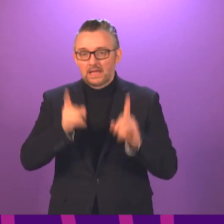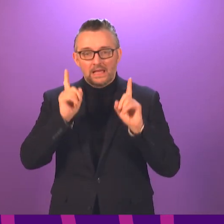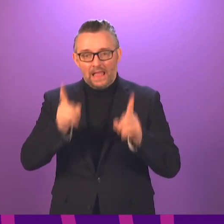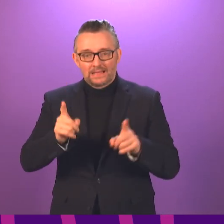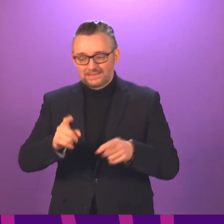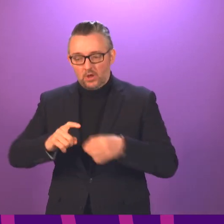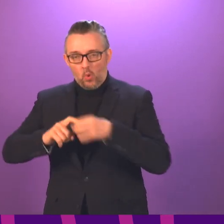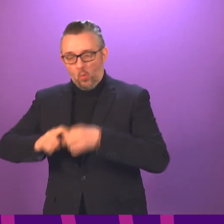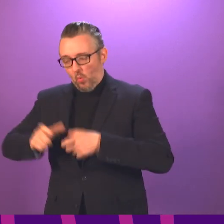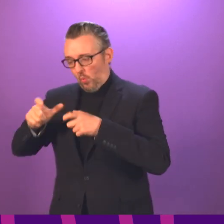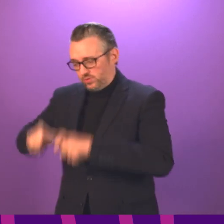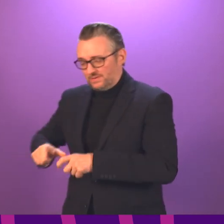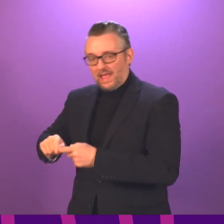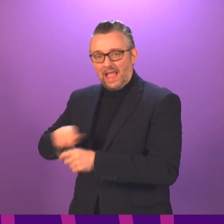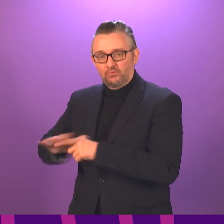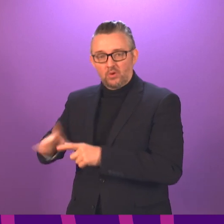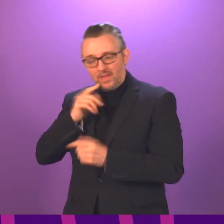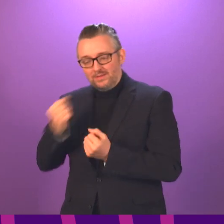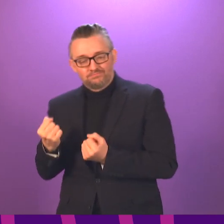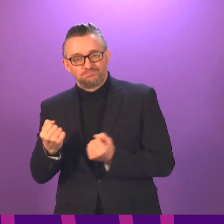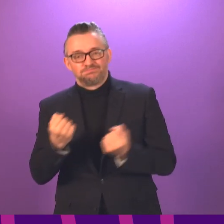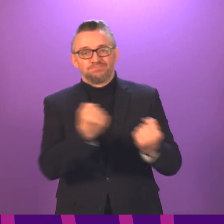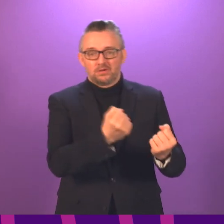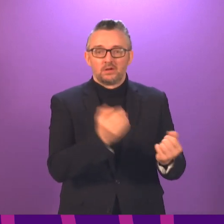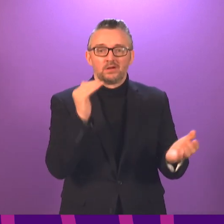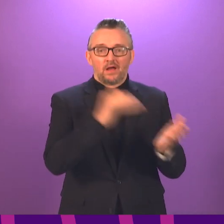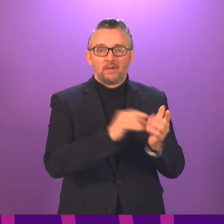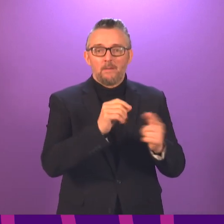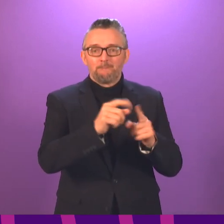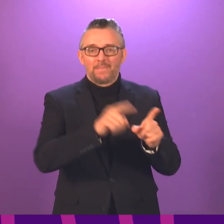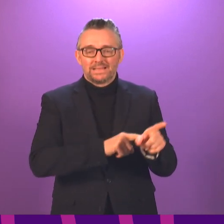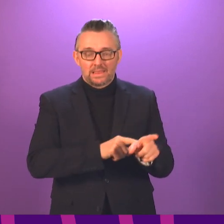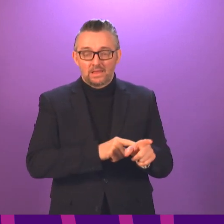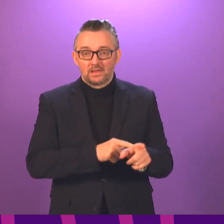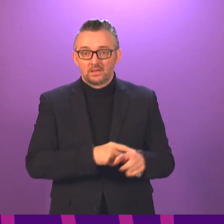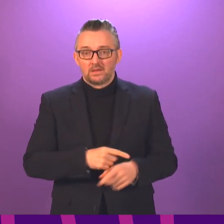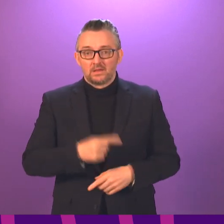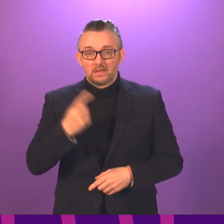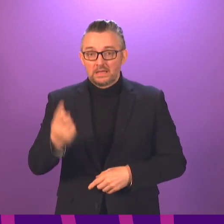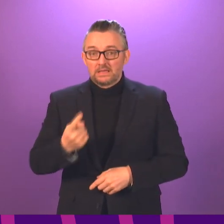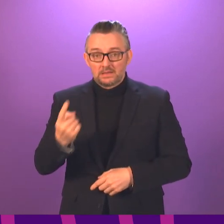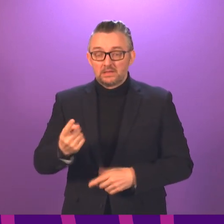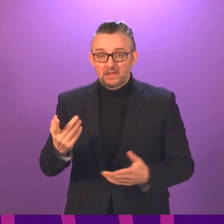Edinburgh, but will be bussed to Paisley. That has only added to his deteriorating mental